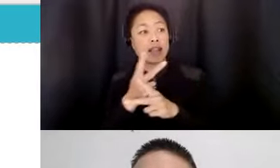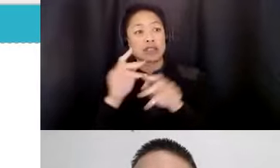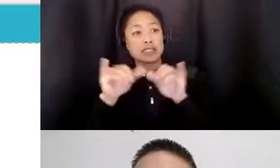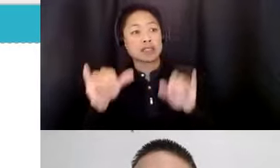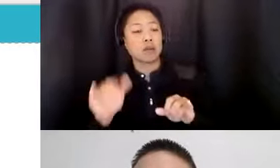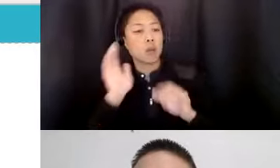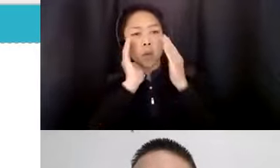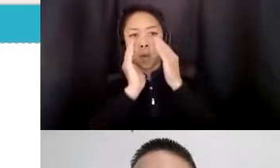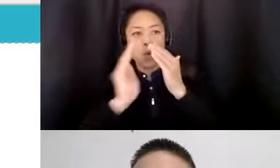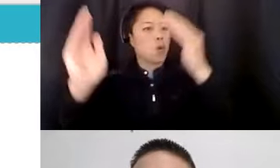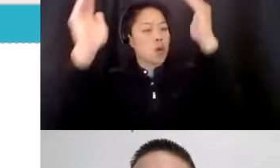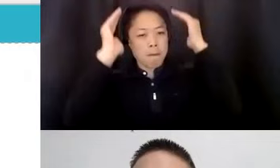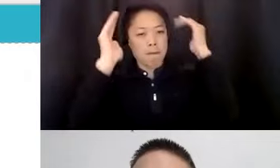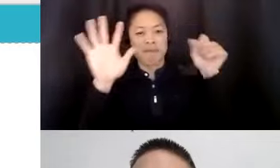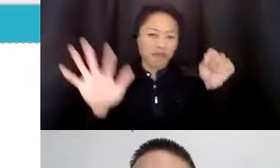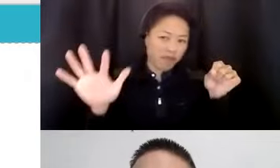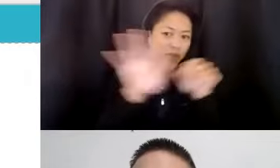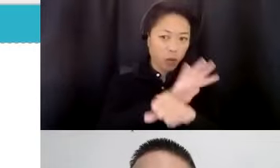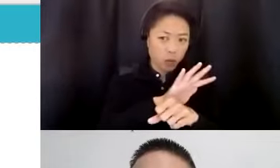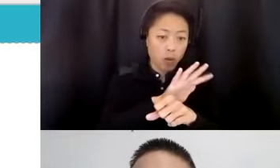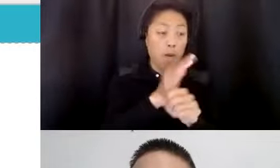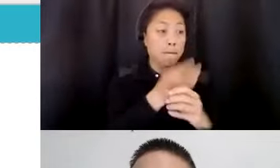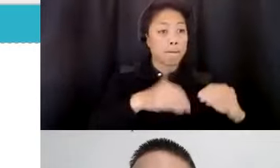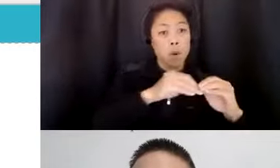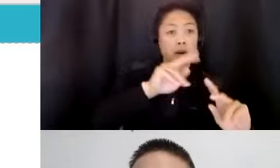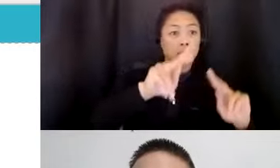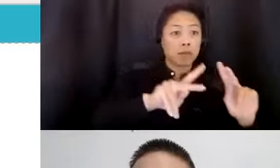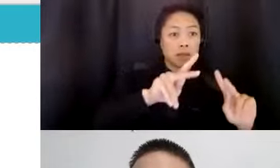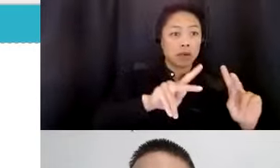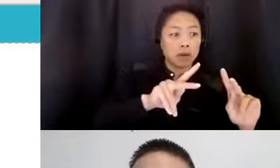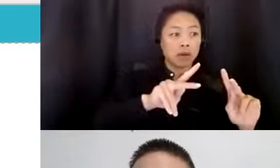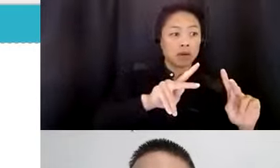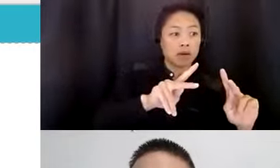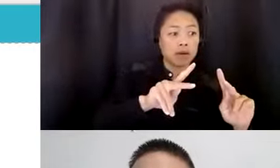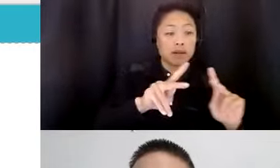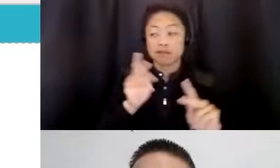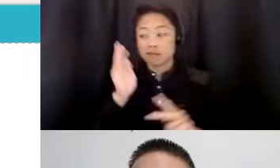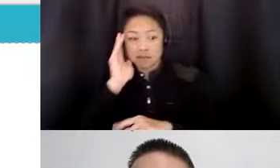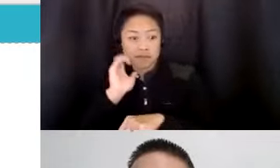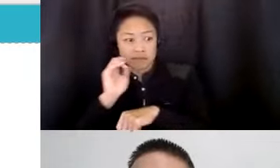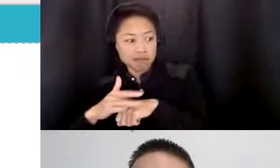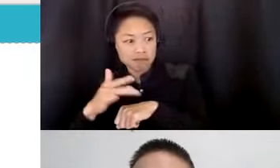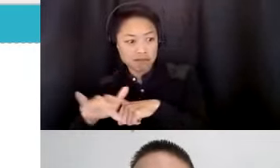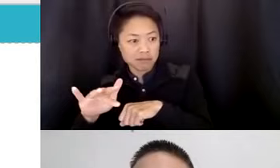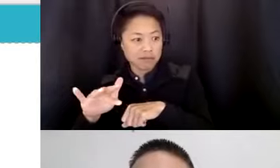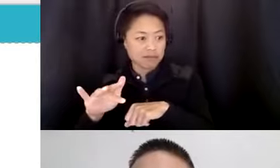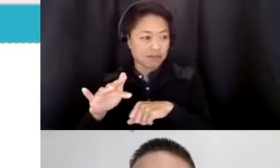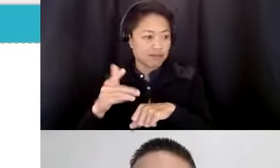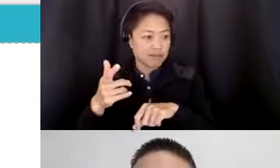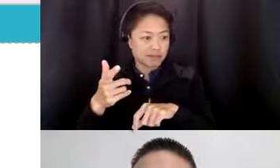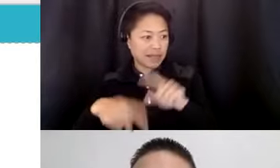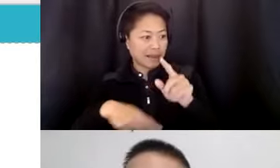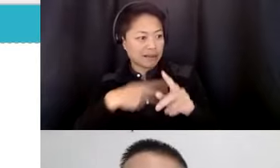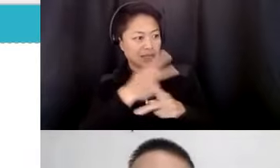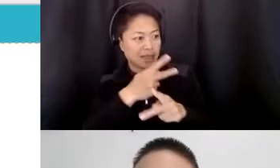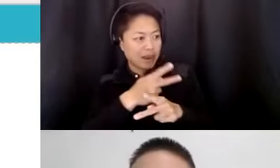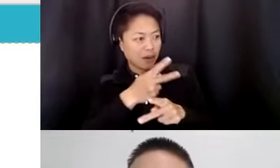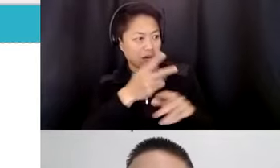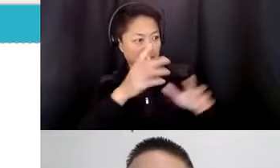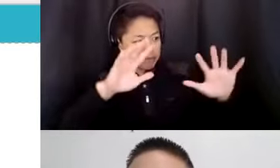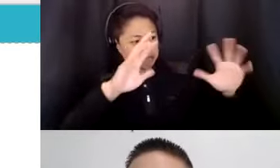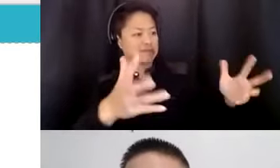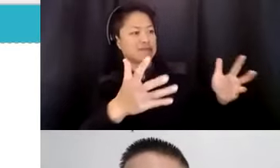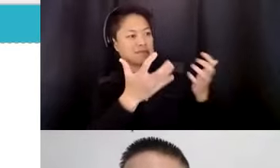with more people than they have capacity to take care of throughout the whole county.